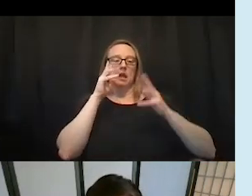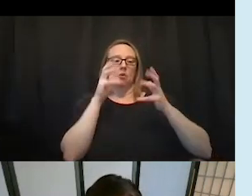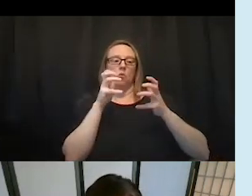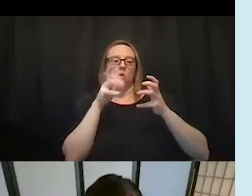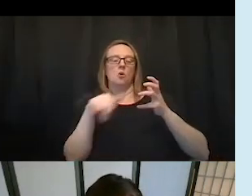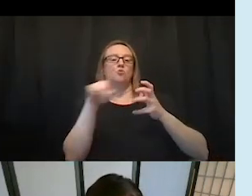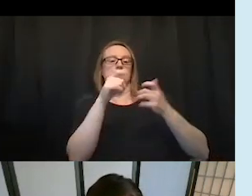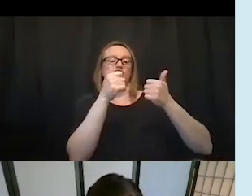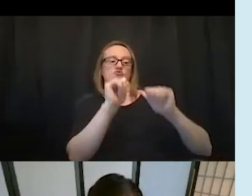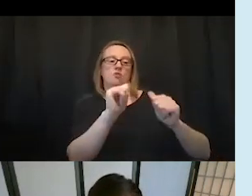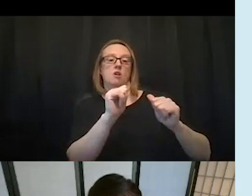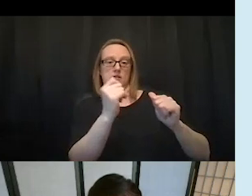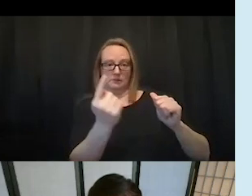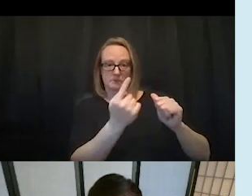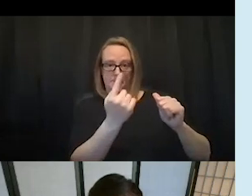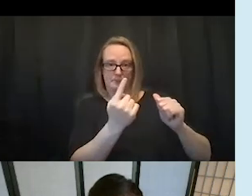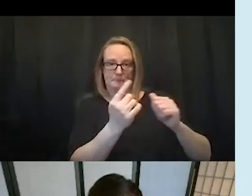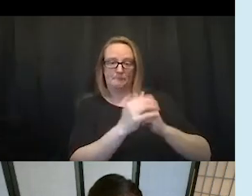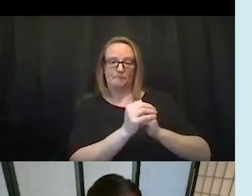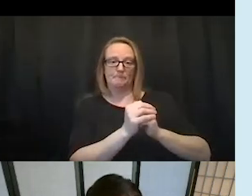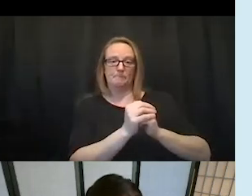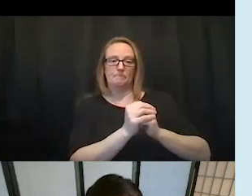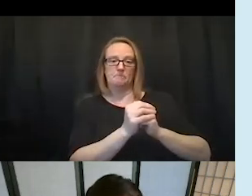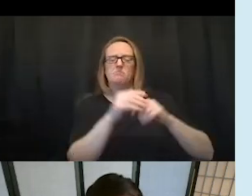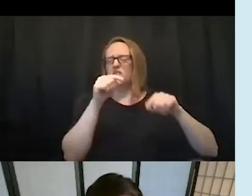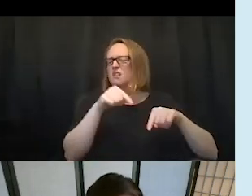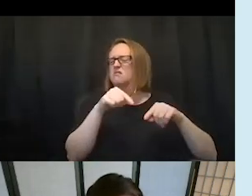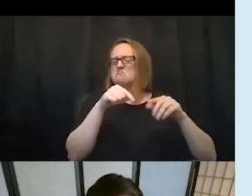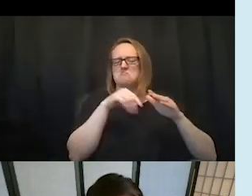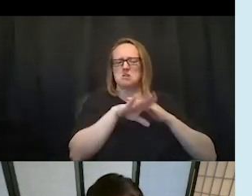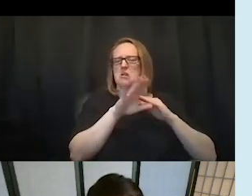um because I- I think that this is an accessible thing for anyone to write a poem